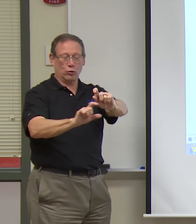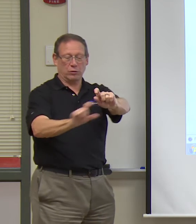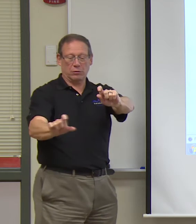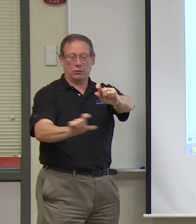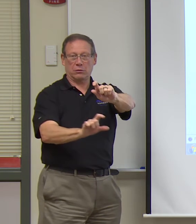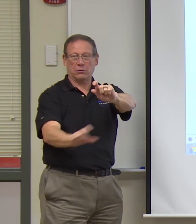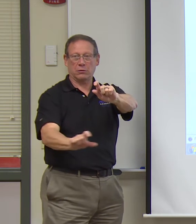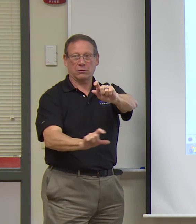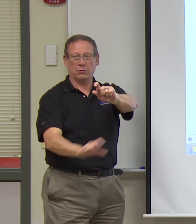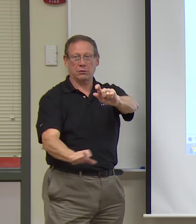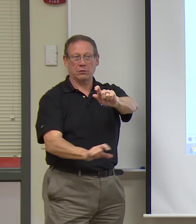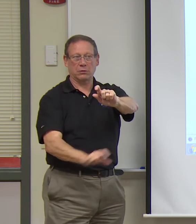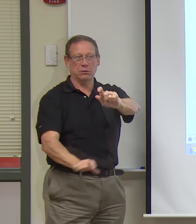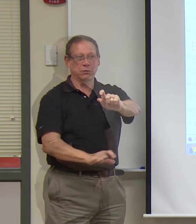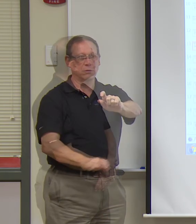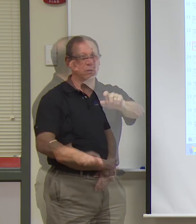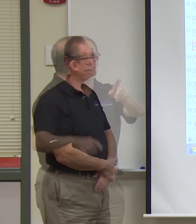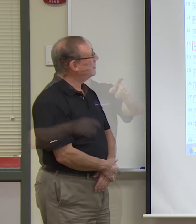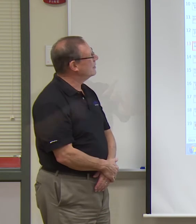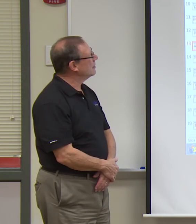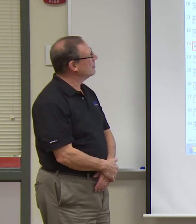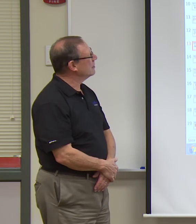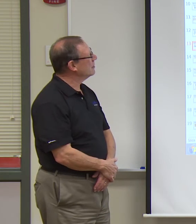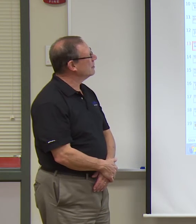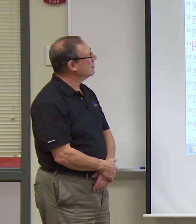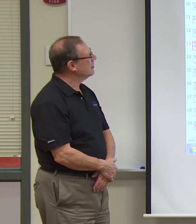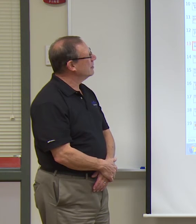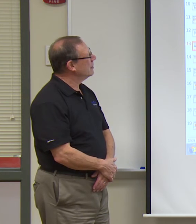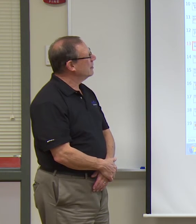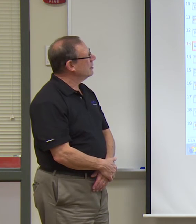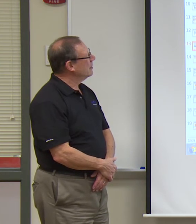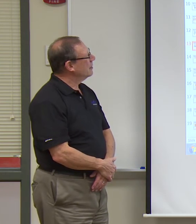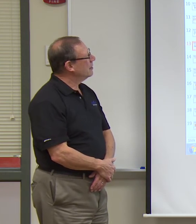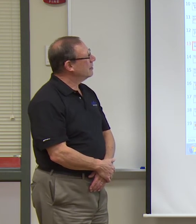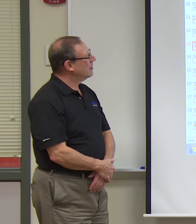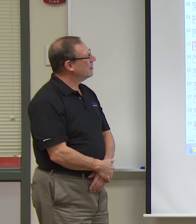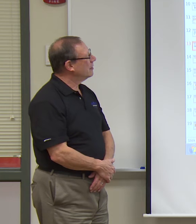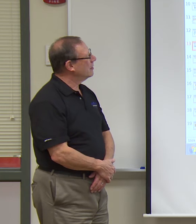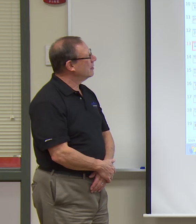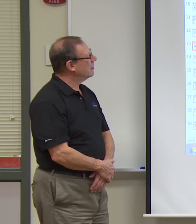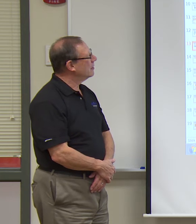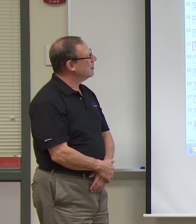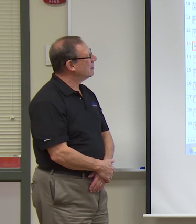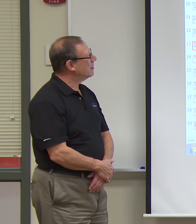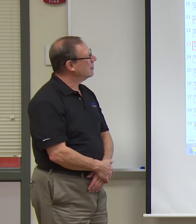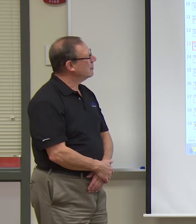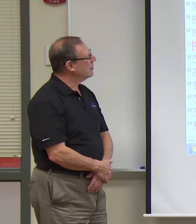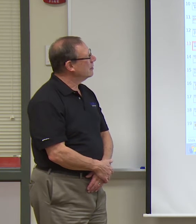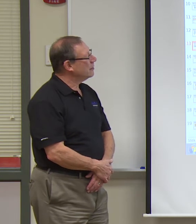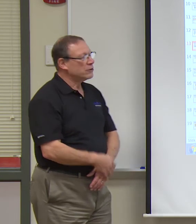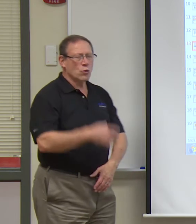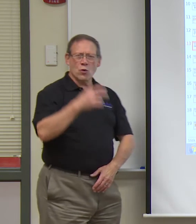I just realized . Golia: So, as I say, two major ways to organize: